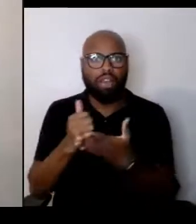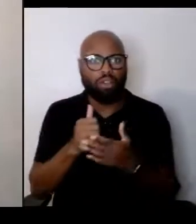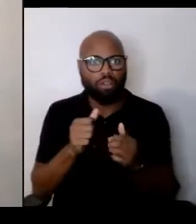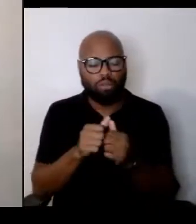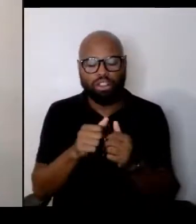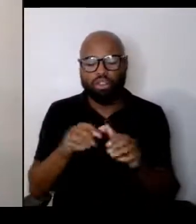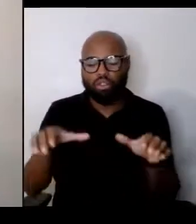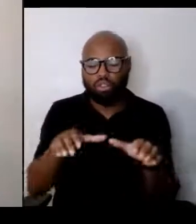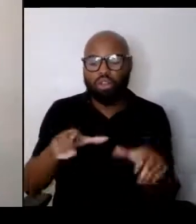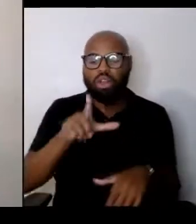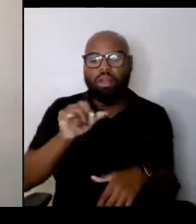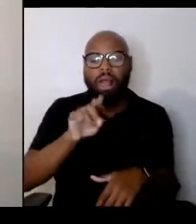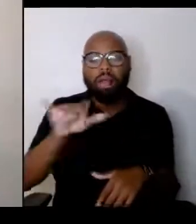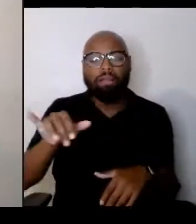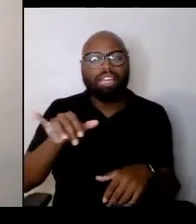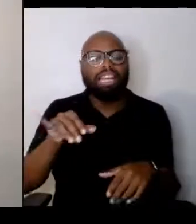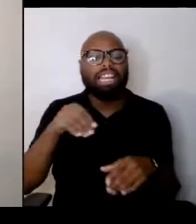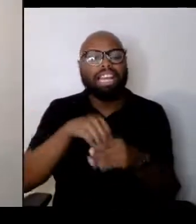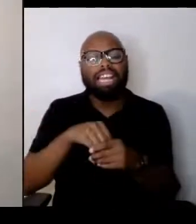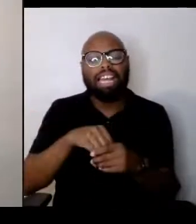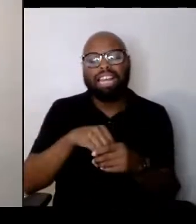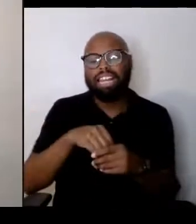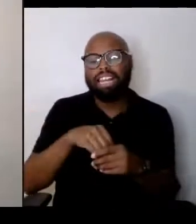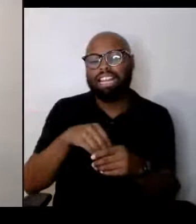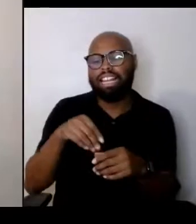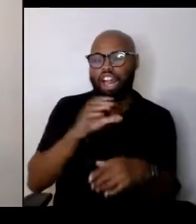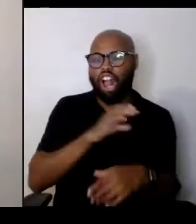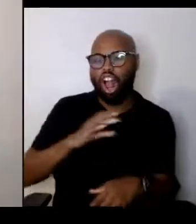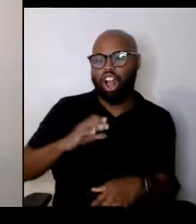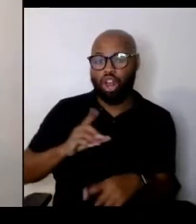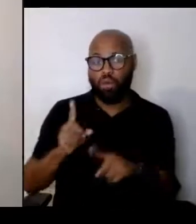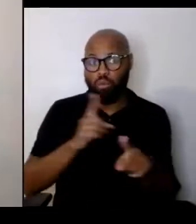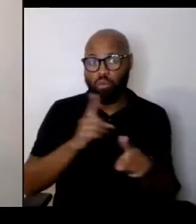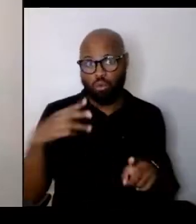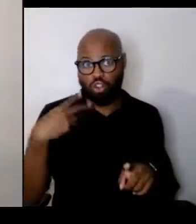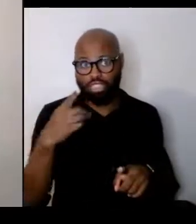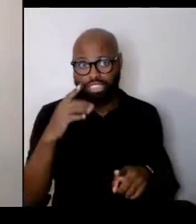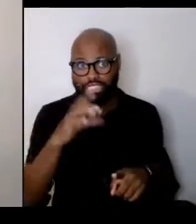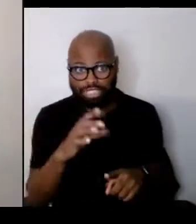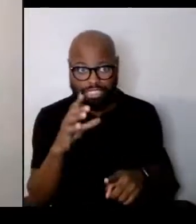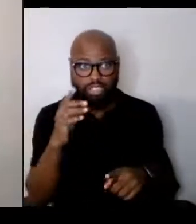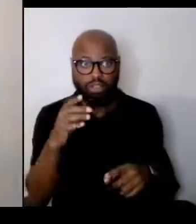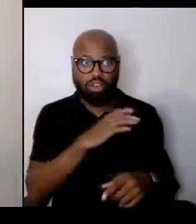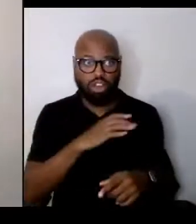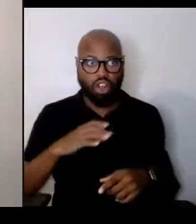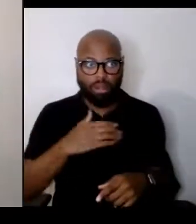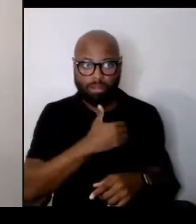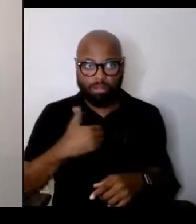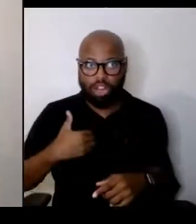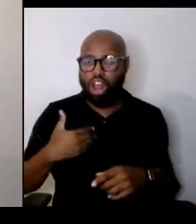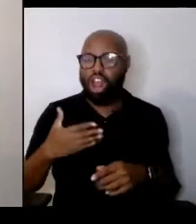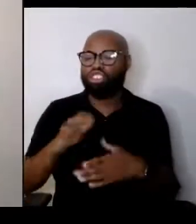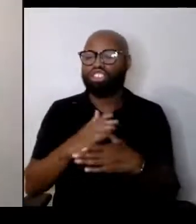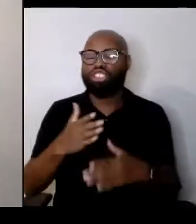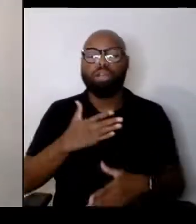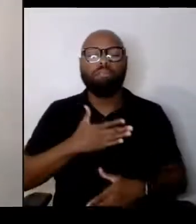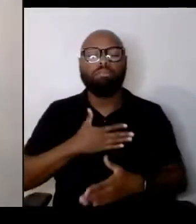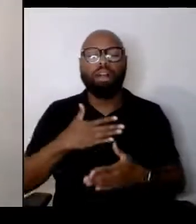I went to D.C. and I met with some Congress members where I was able to share my experiences about being a DACA student.